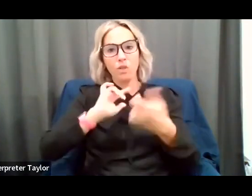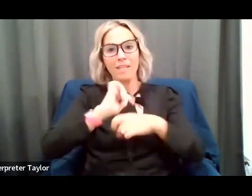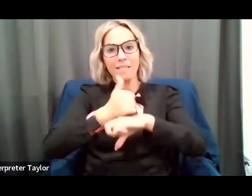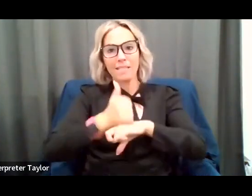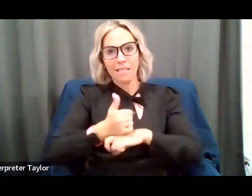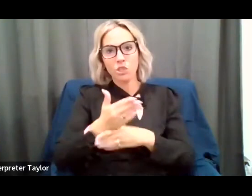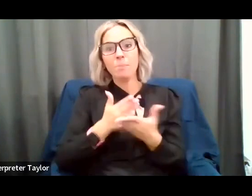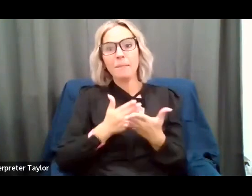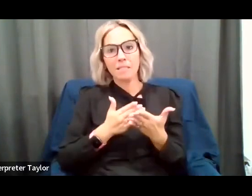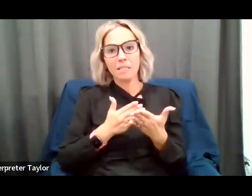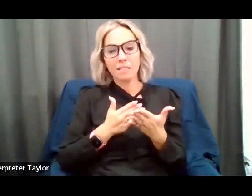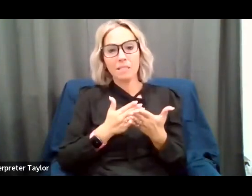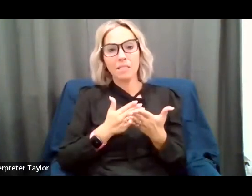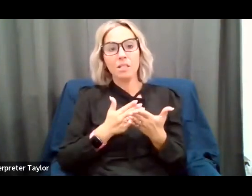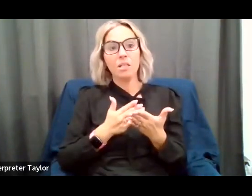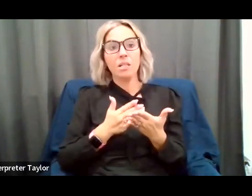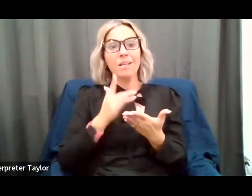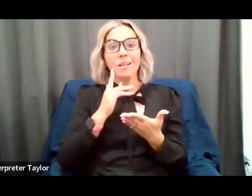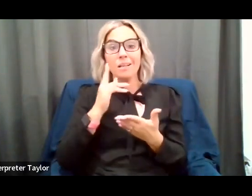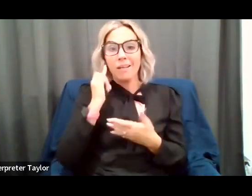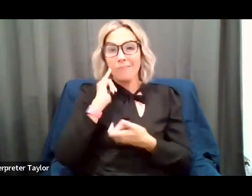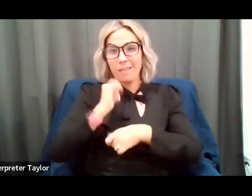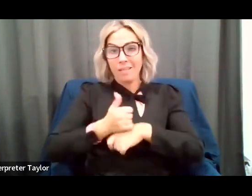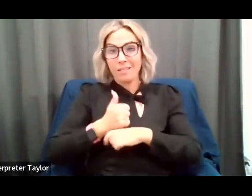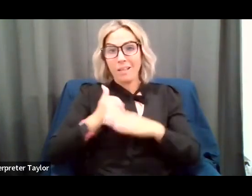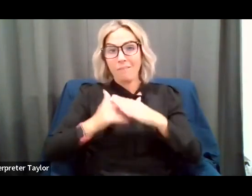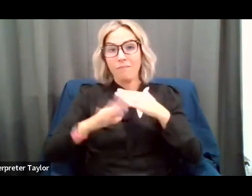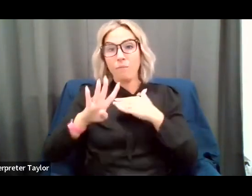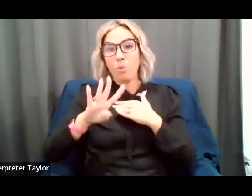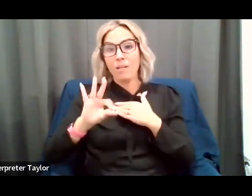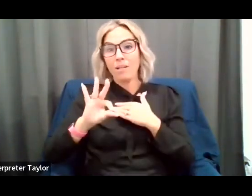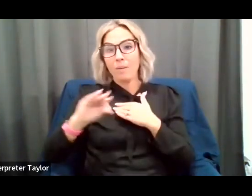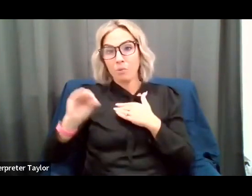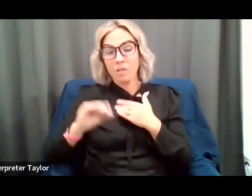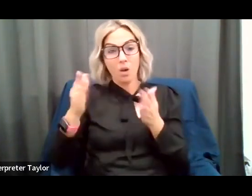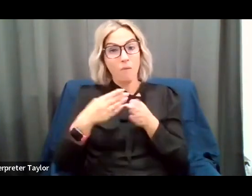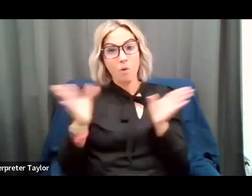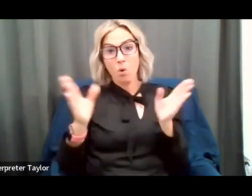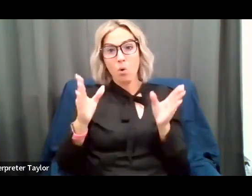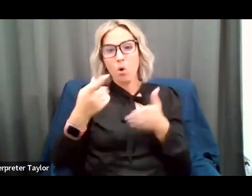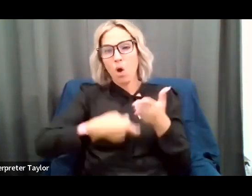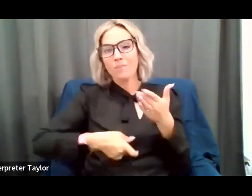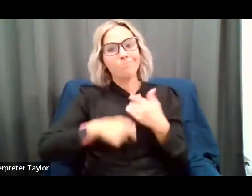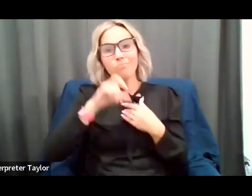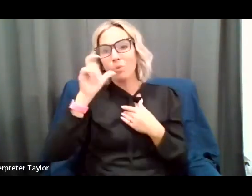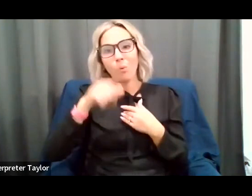Or if the installations 49% or less of the overall cost, we don't necessarily have to do that because